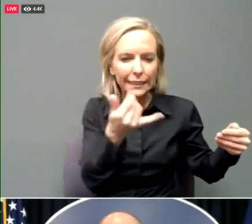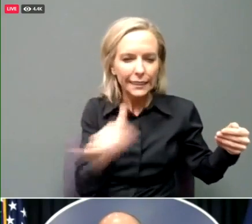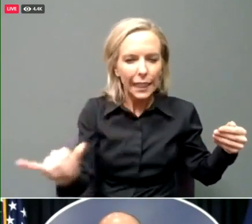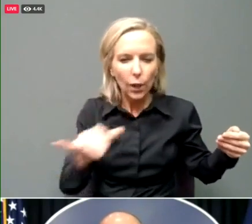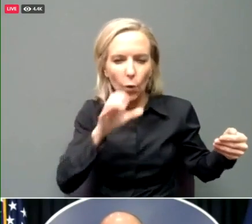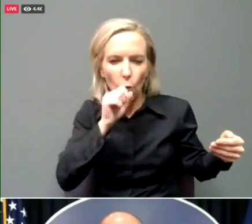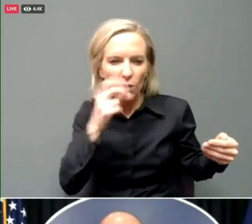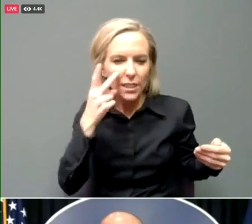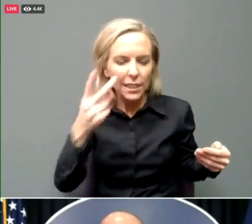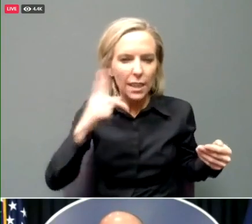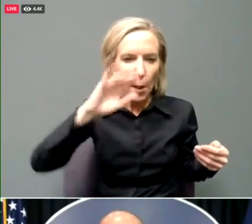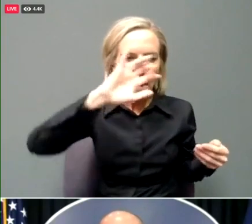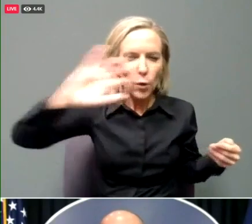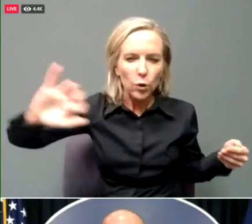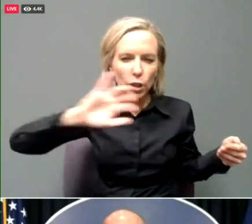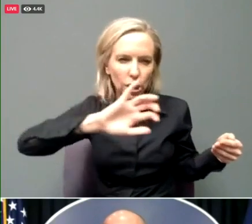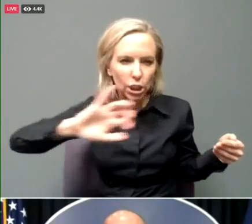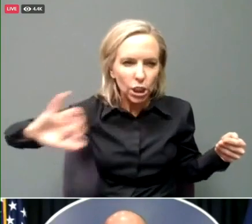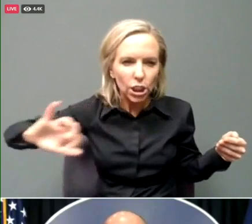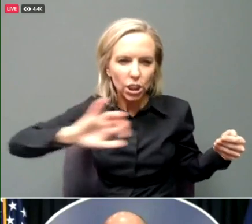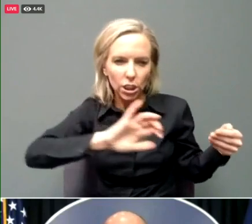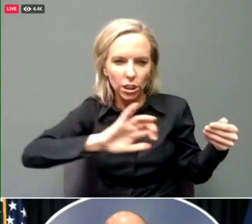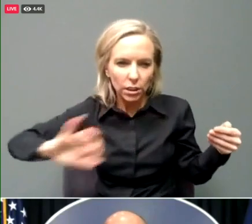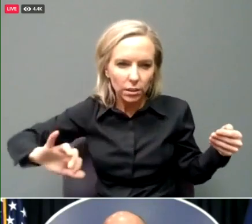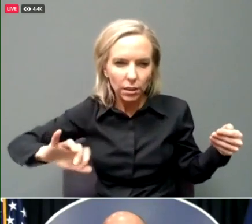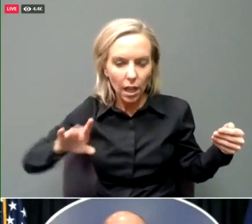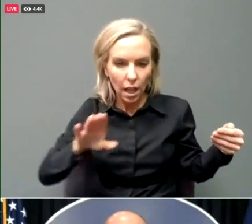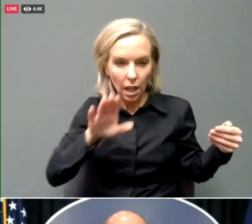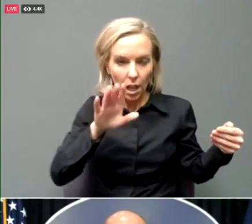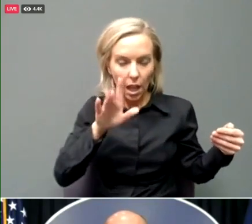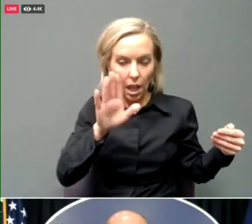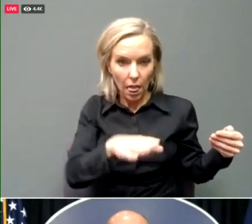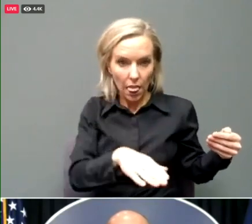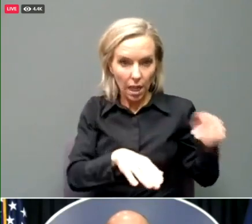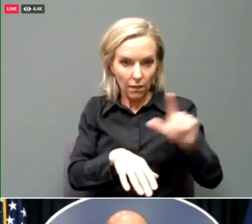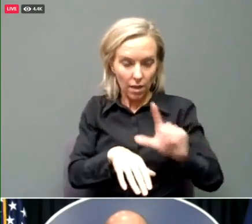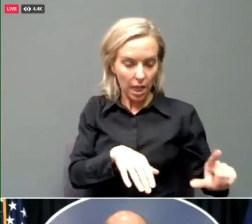the way to the bottom left corner of that. That is the very first genomic